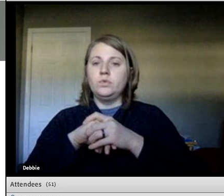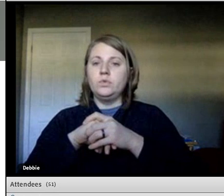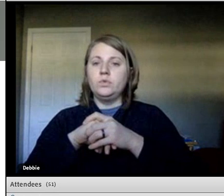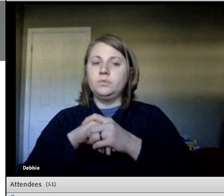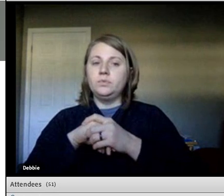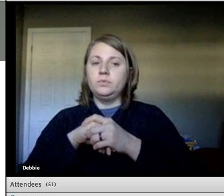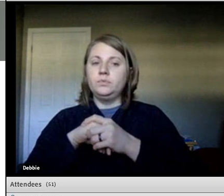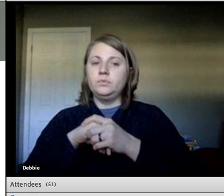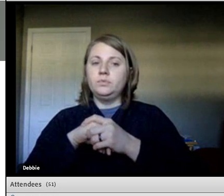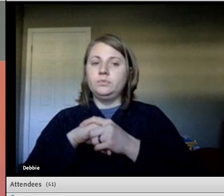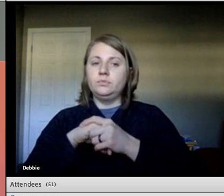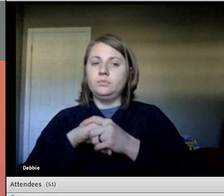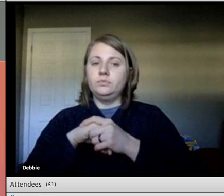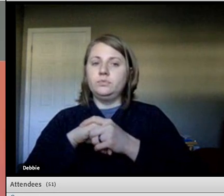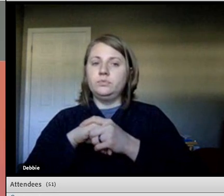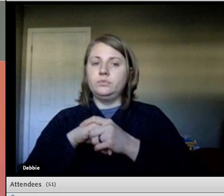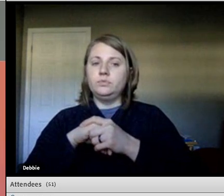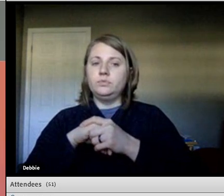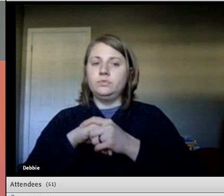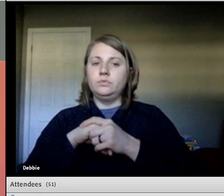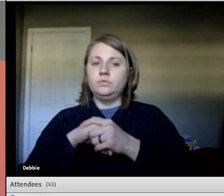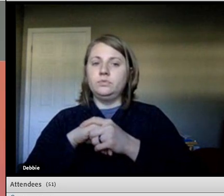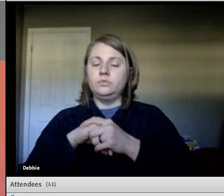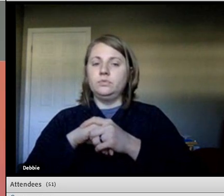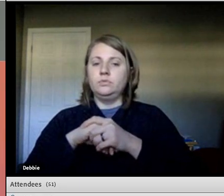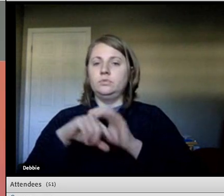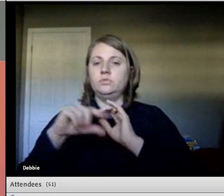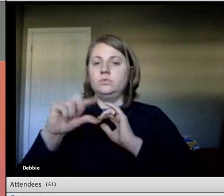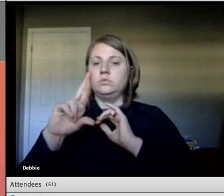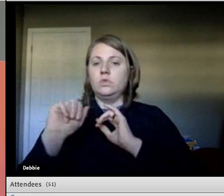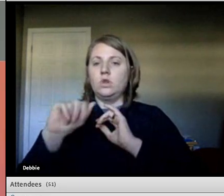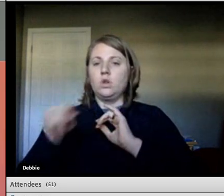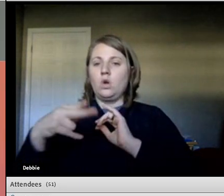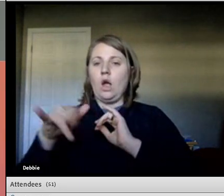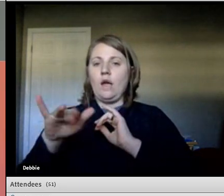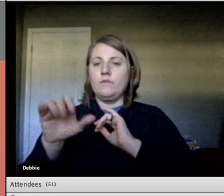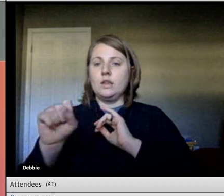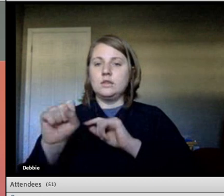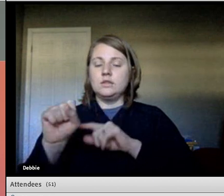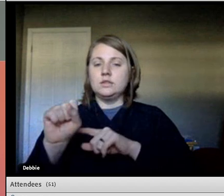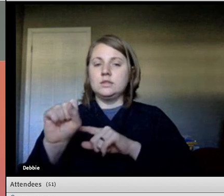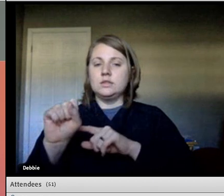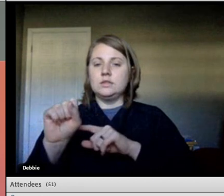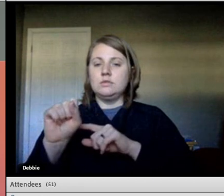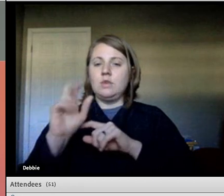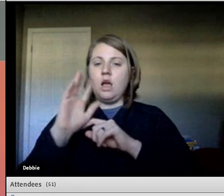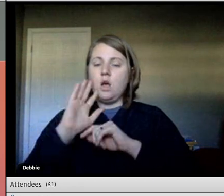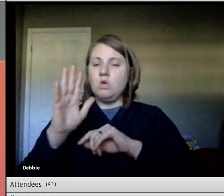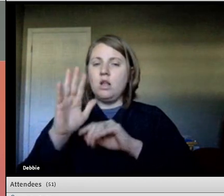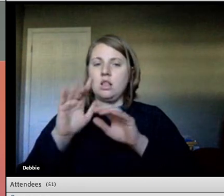So graphics, I'm going to kind of skip a little bit and go -- having you guys type in, and after graphics, we'll pause